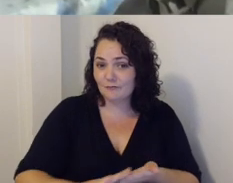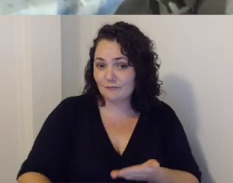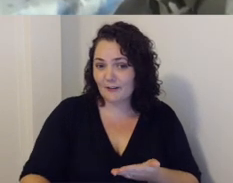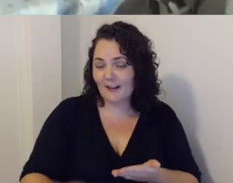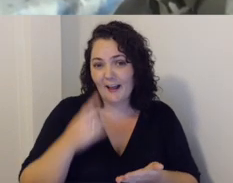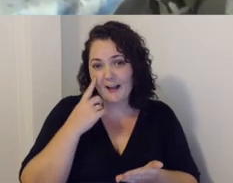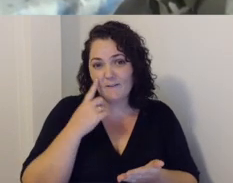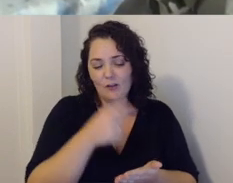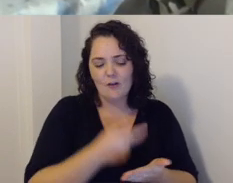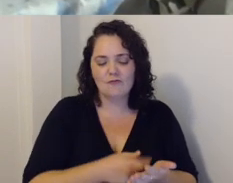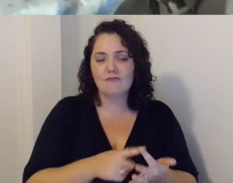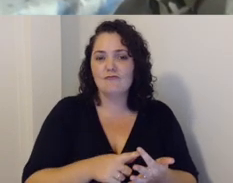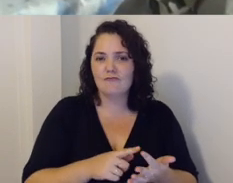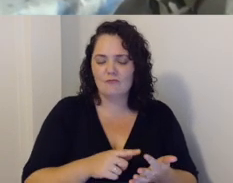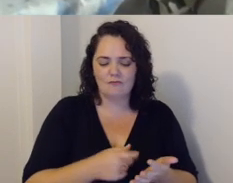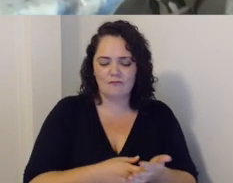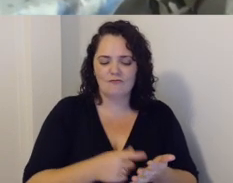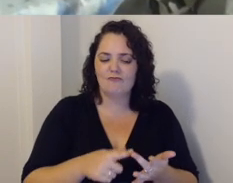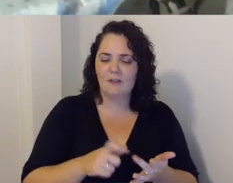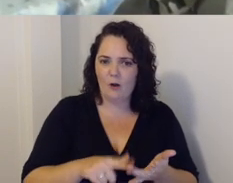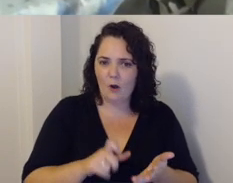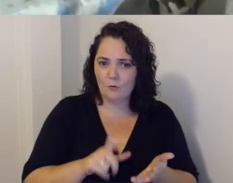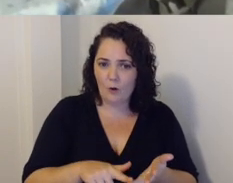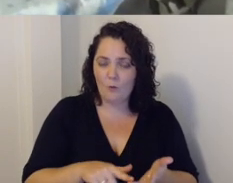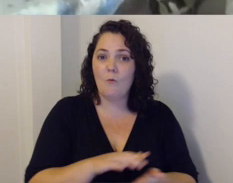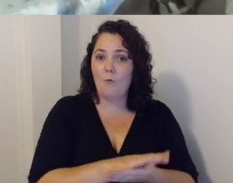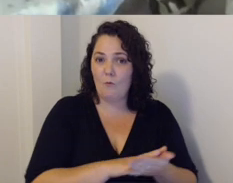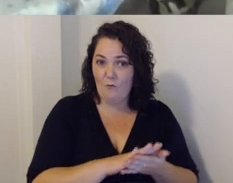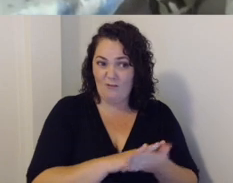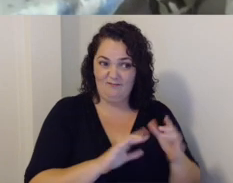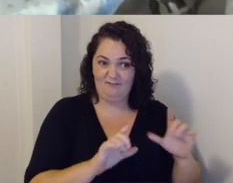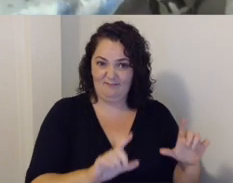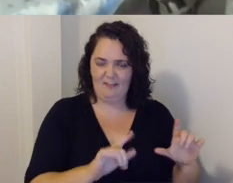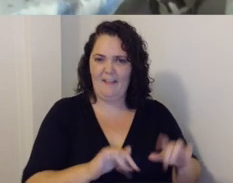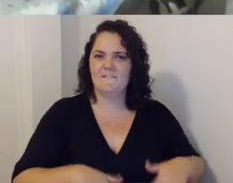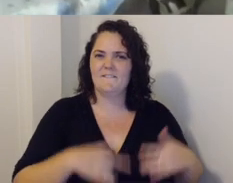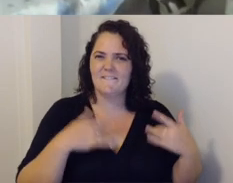the Impressionists is starting to think about that entire atmosphere and again the feeling